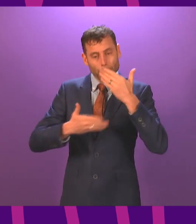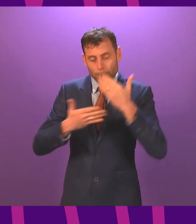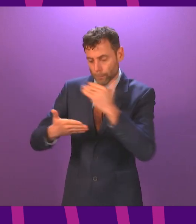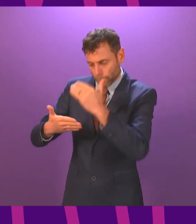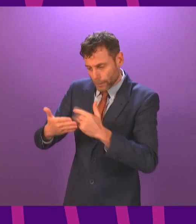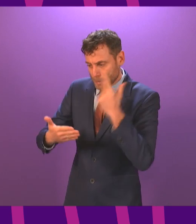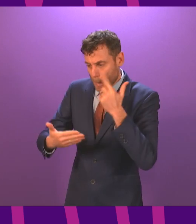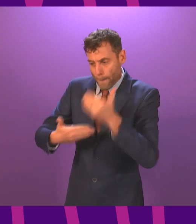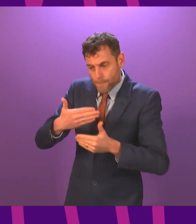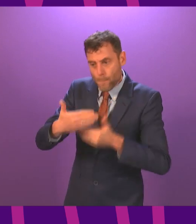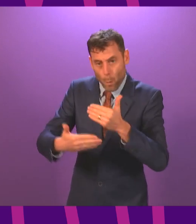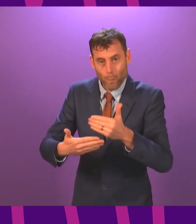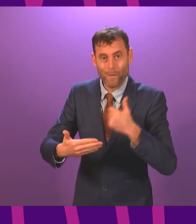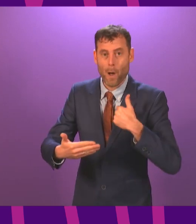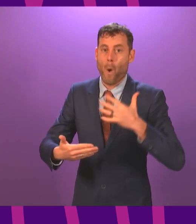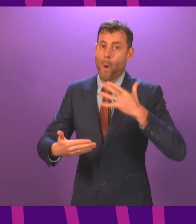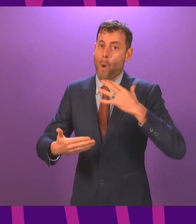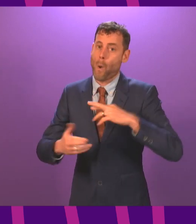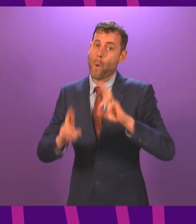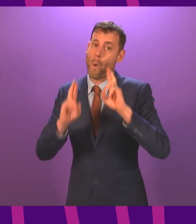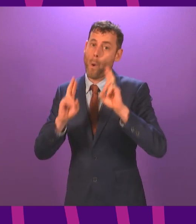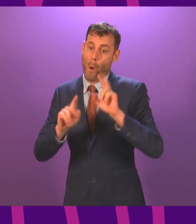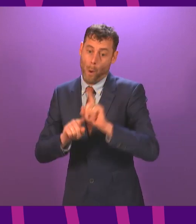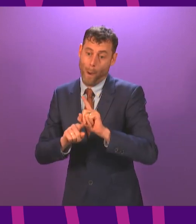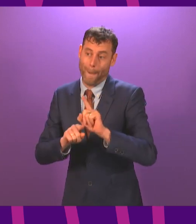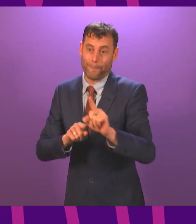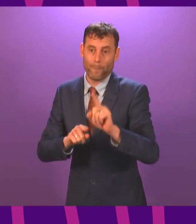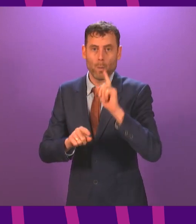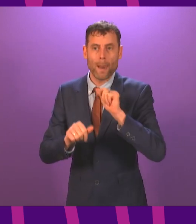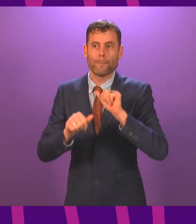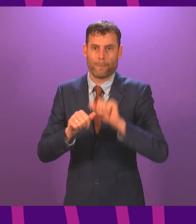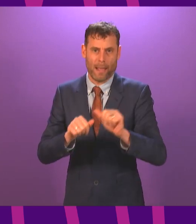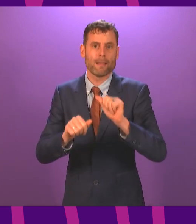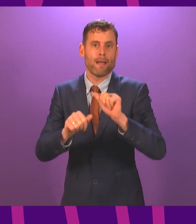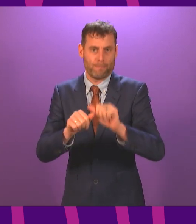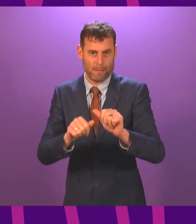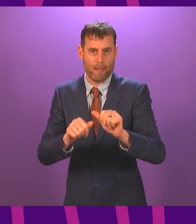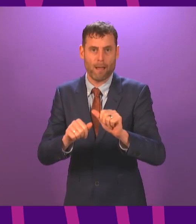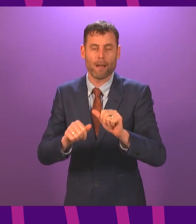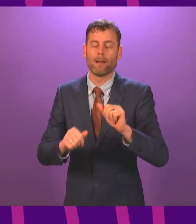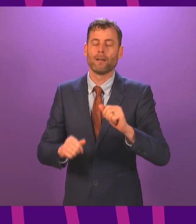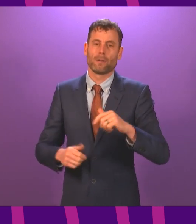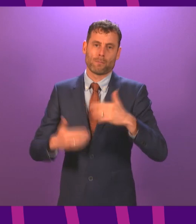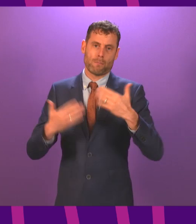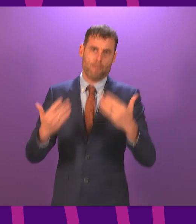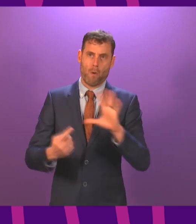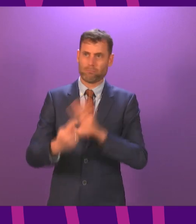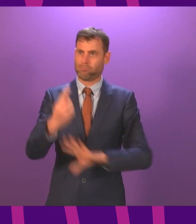today continue in the days and weeks to come, which will pave the way for more parts of